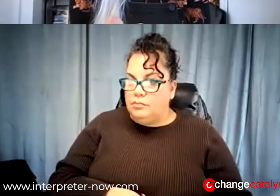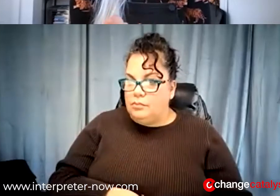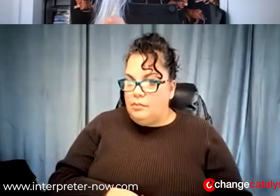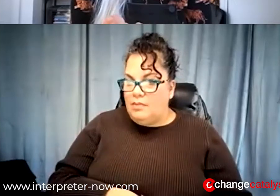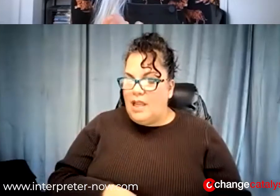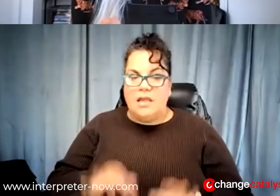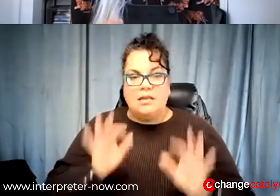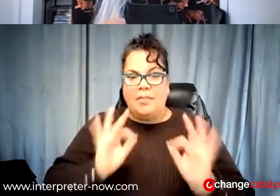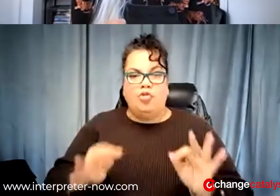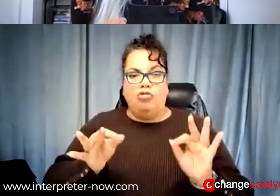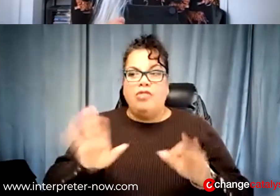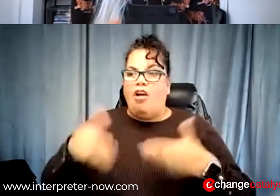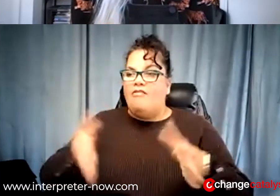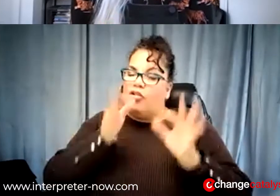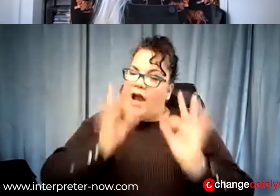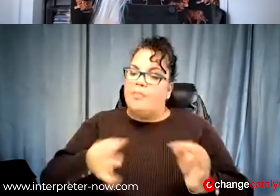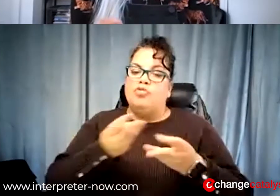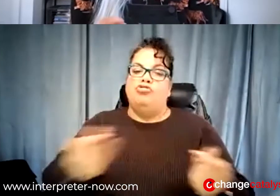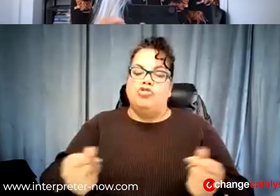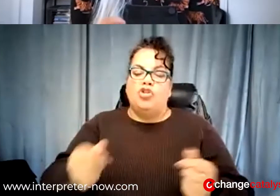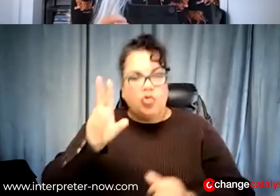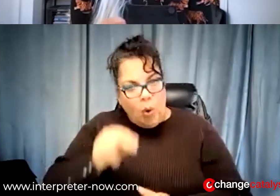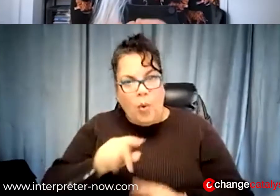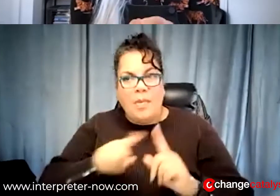solution here, but it's like, I need to know I'm not alone in this. I need to know it's going to get better.